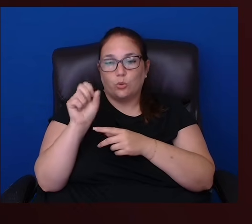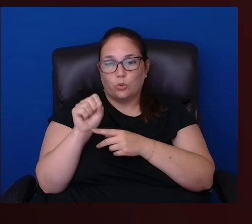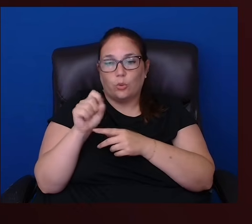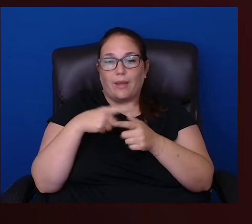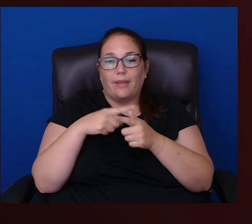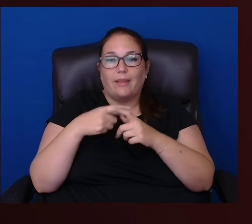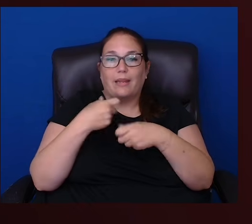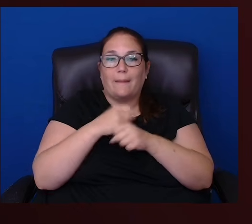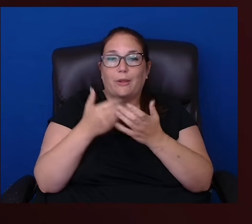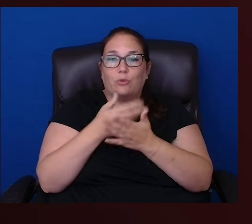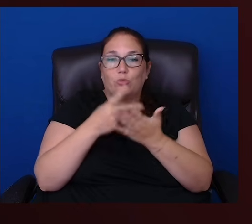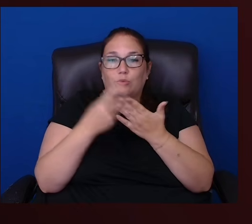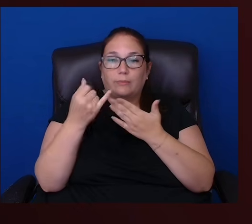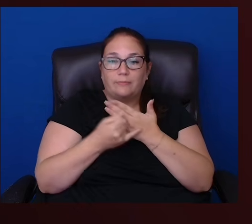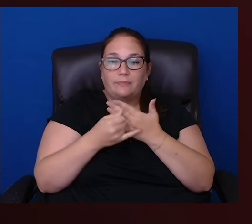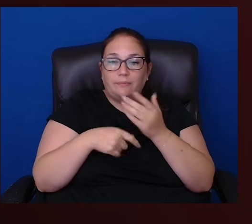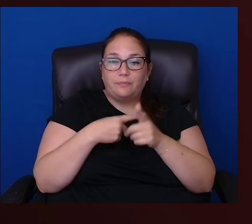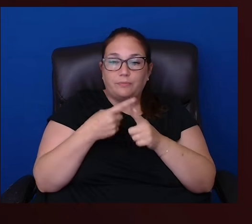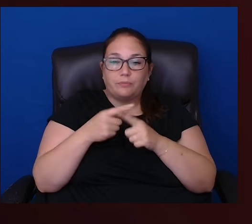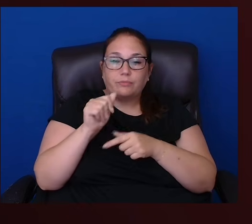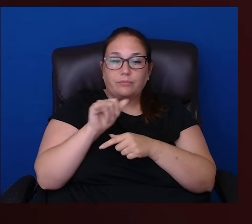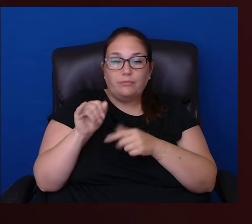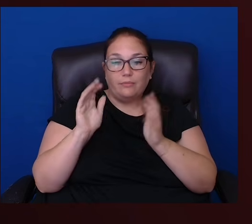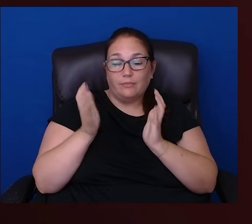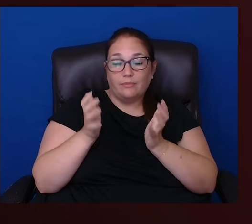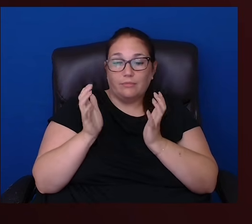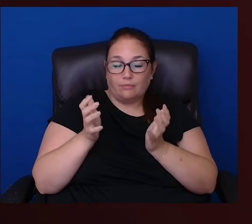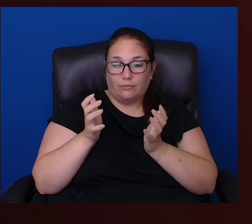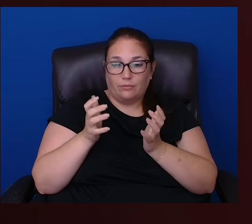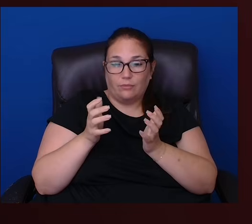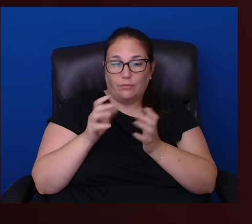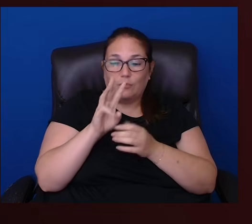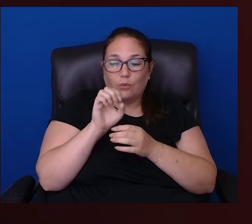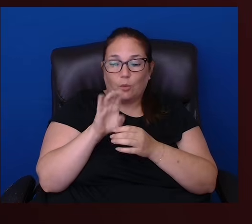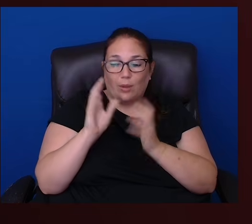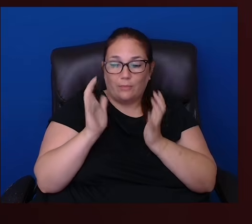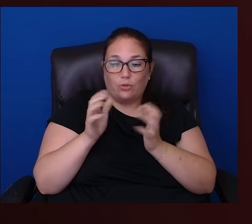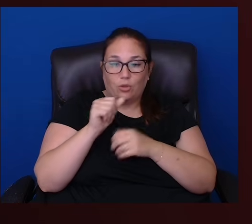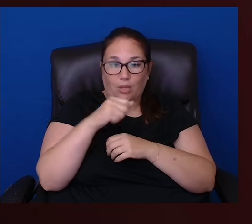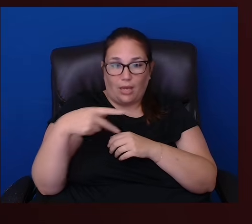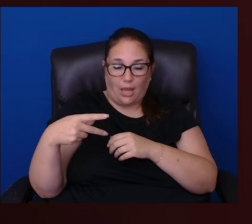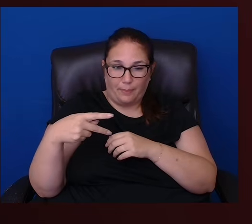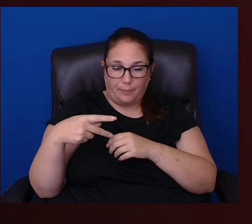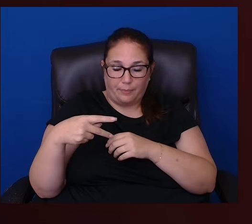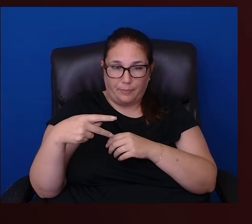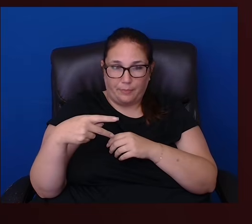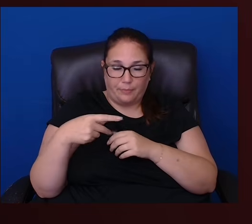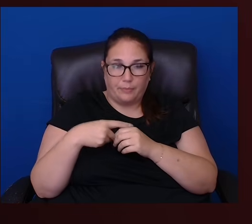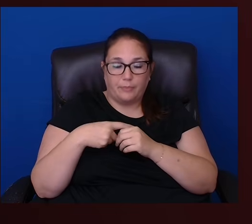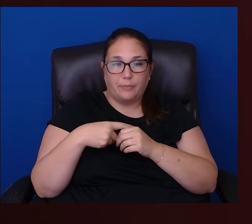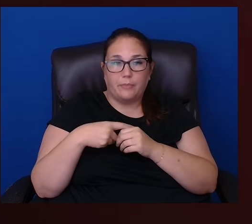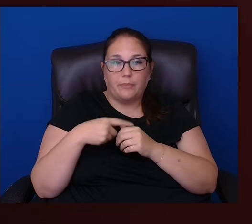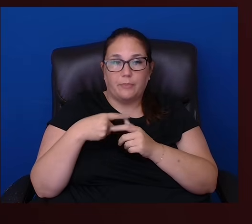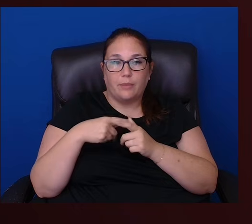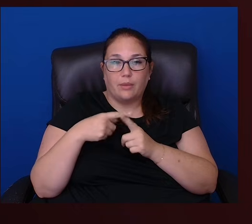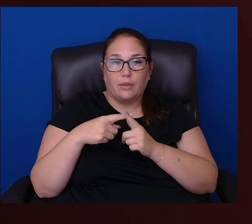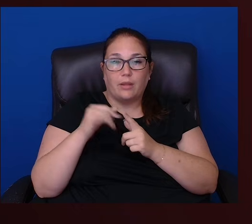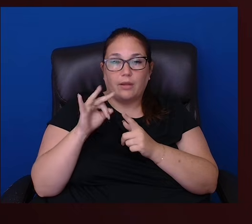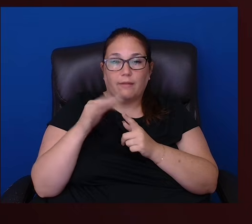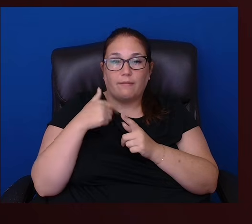So, I'm going to use this AI chat -- web chat app, so now, if I go and look at this,